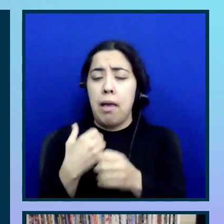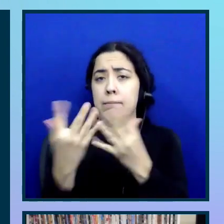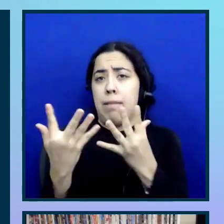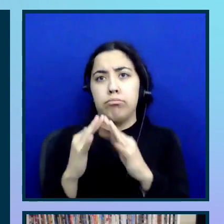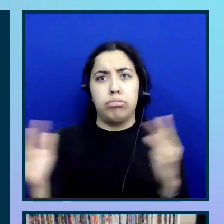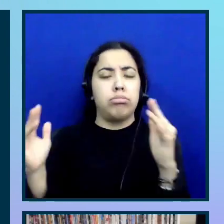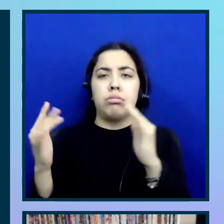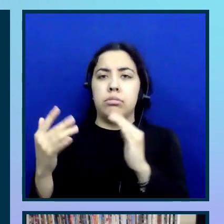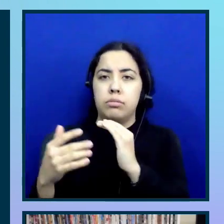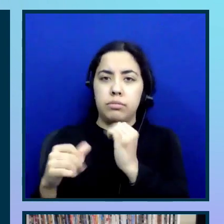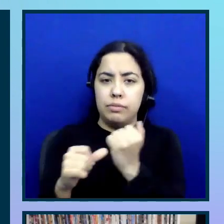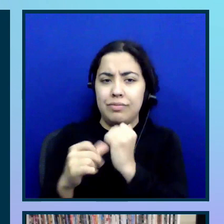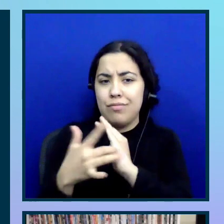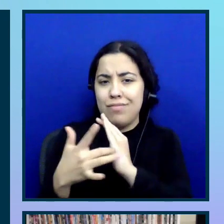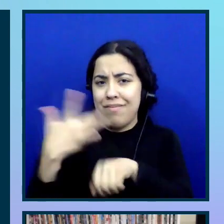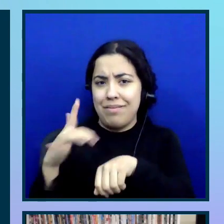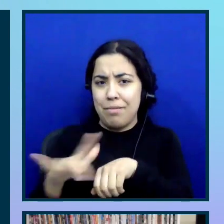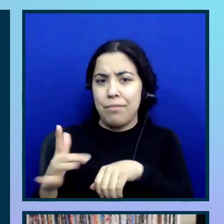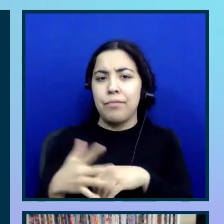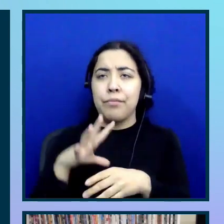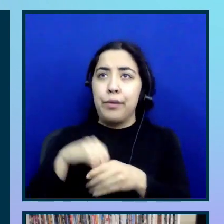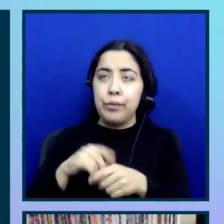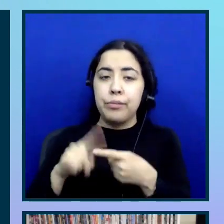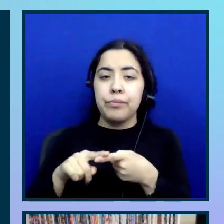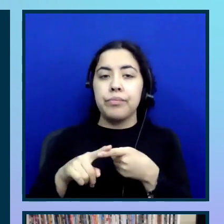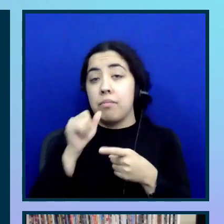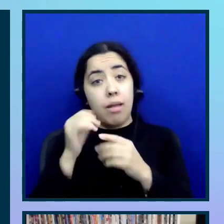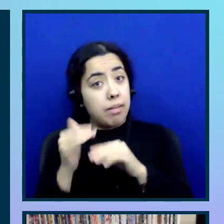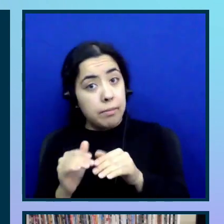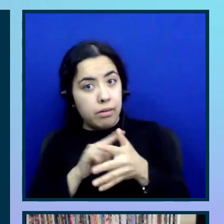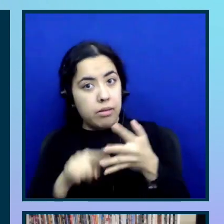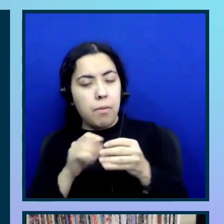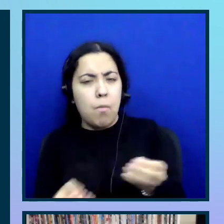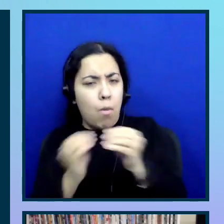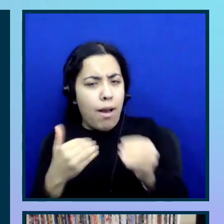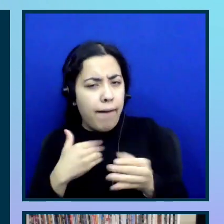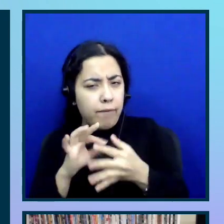and devices available, some of which include, but are not limited to screen readers